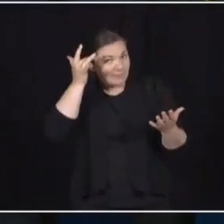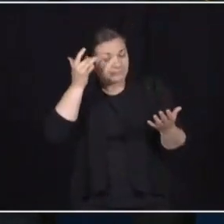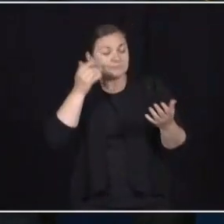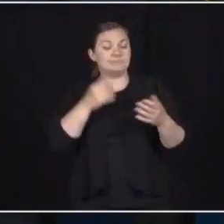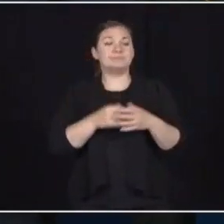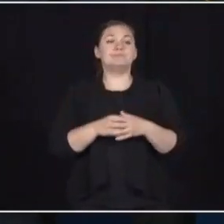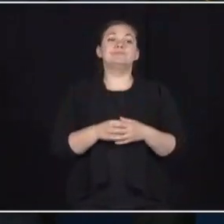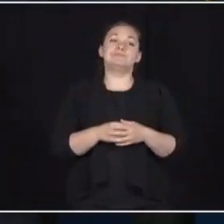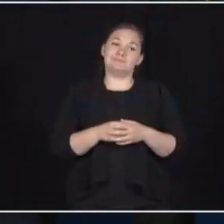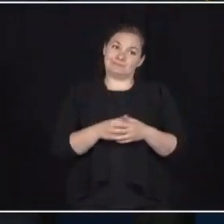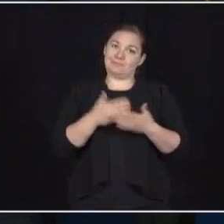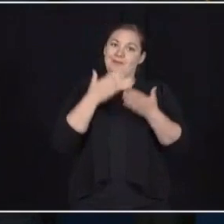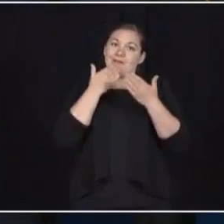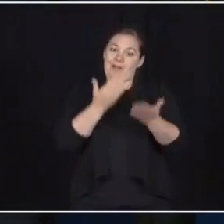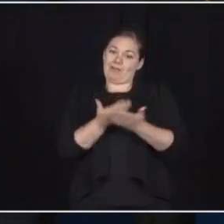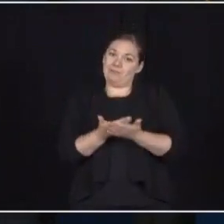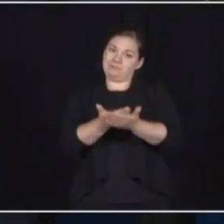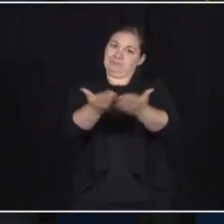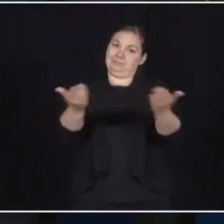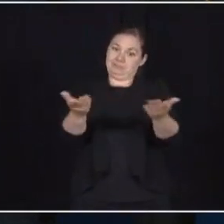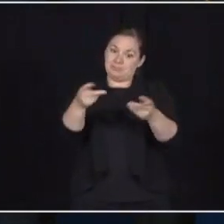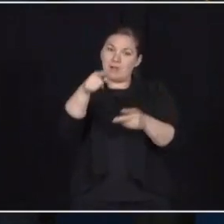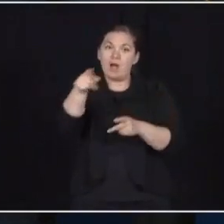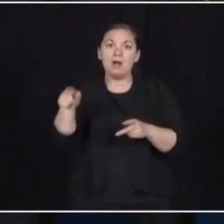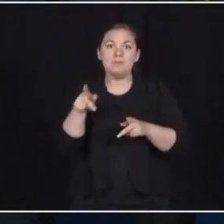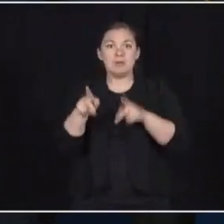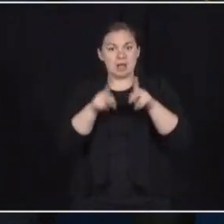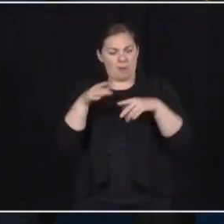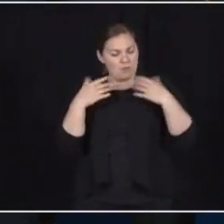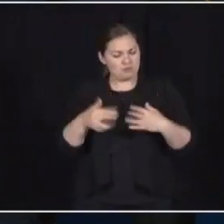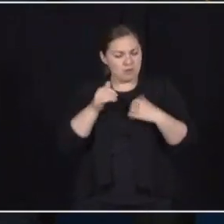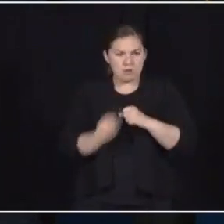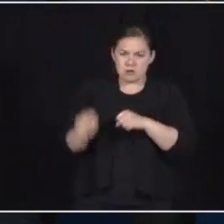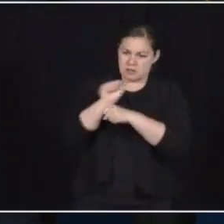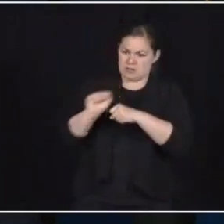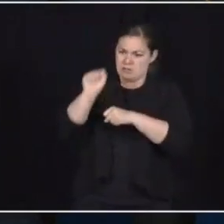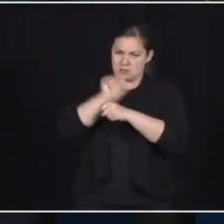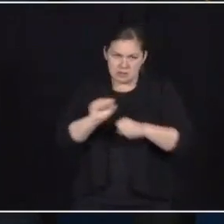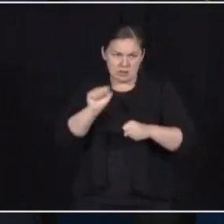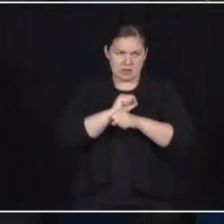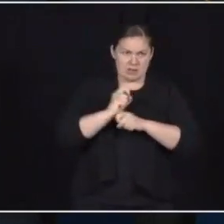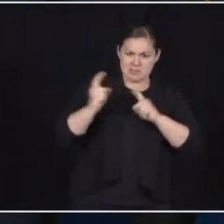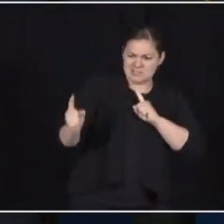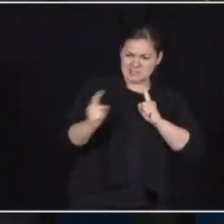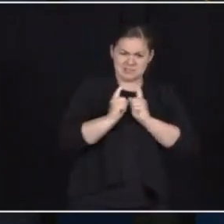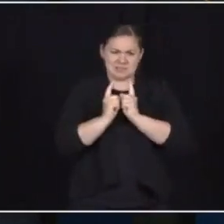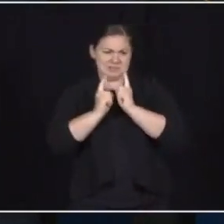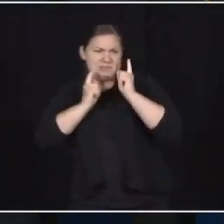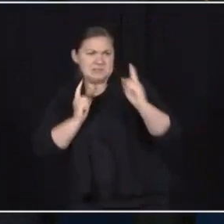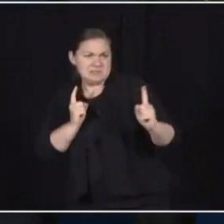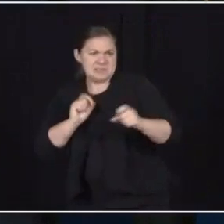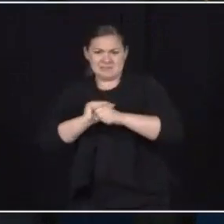to ease restrictions and enter stage II of the reopening process. The reason we are able to do so is in no small